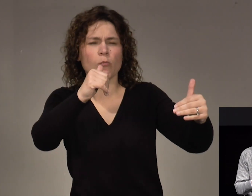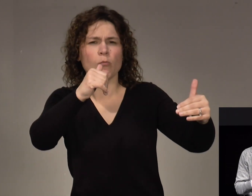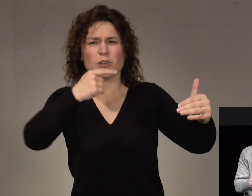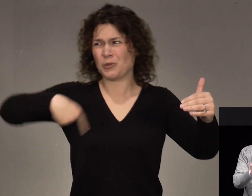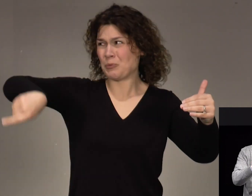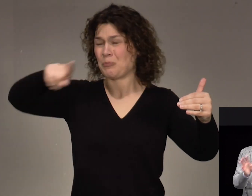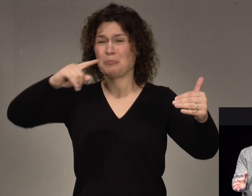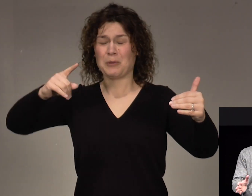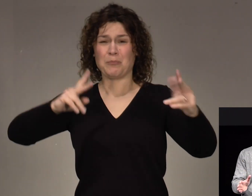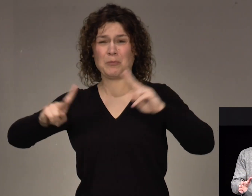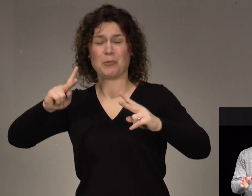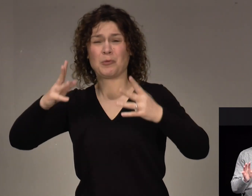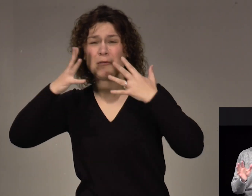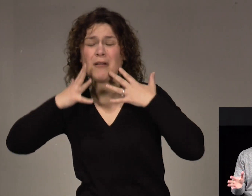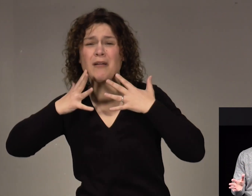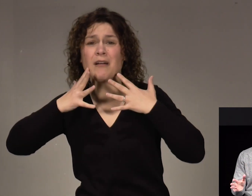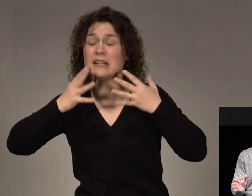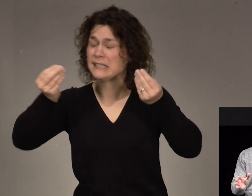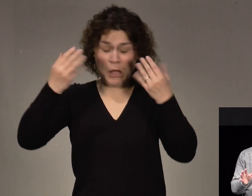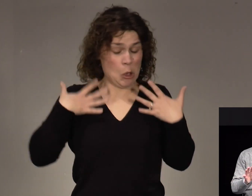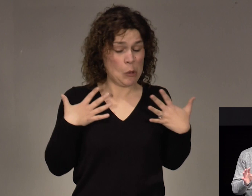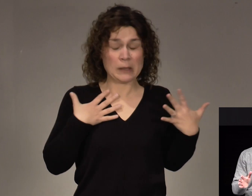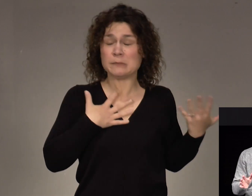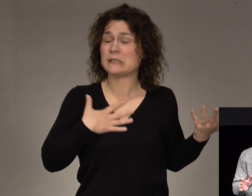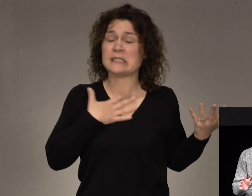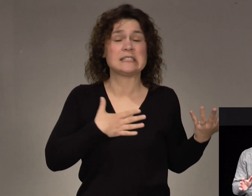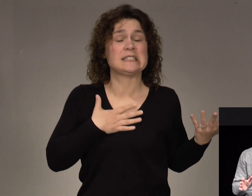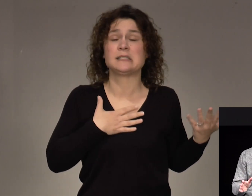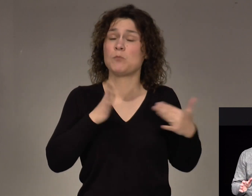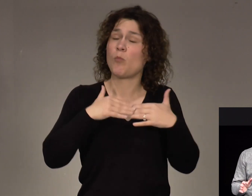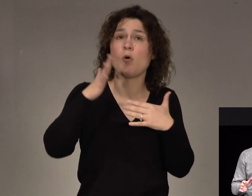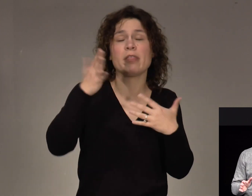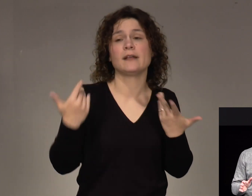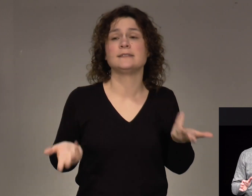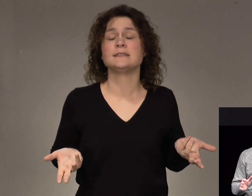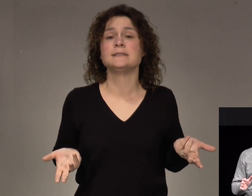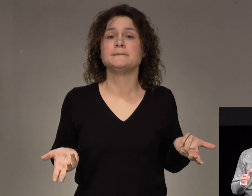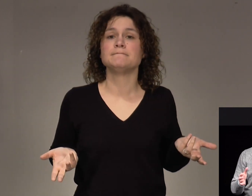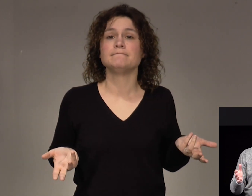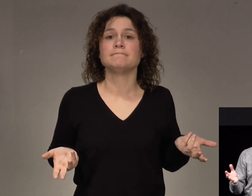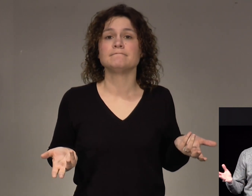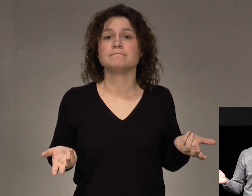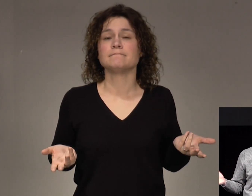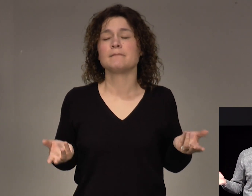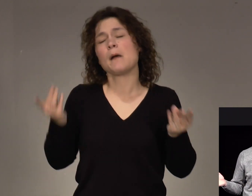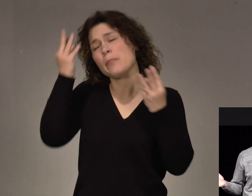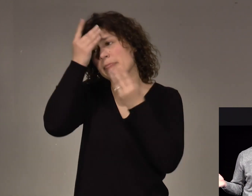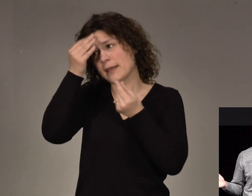Tell--tell me, please, you have something more than "My thoughts are with you."